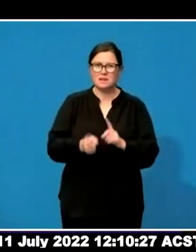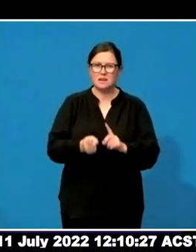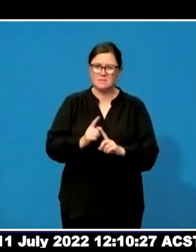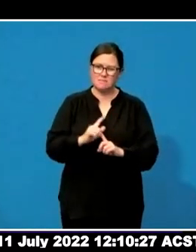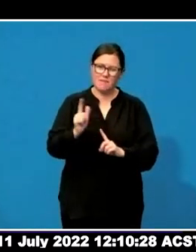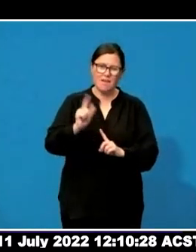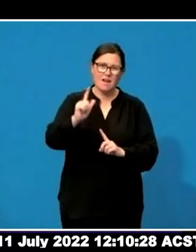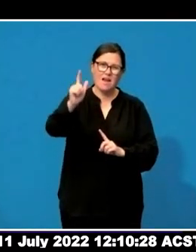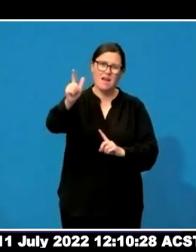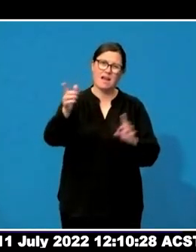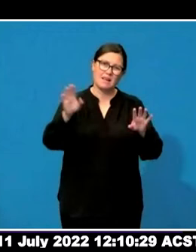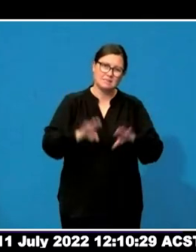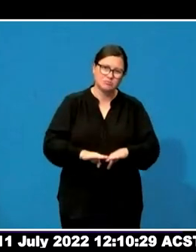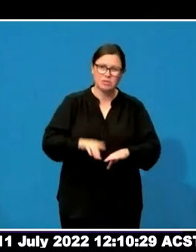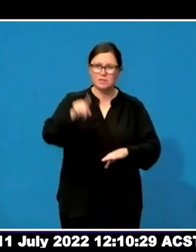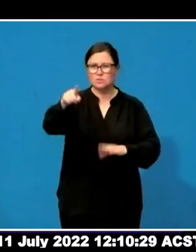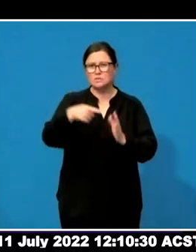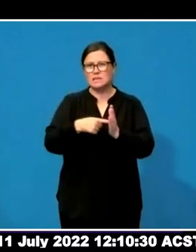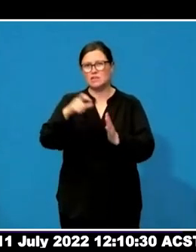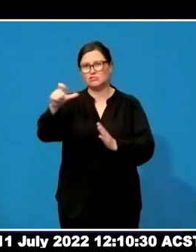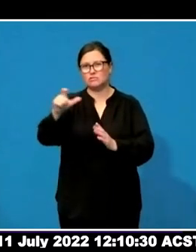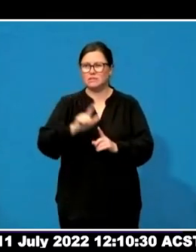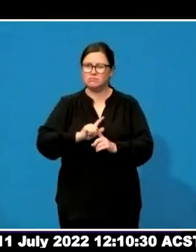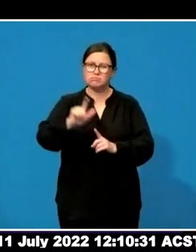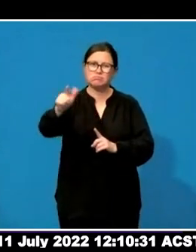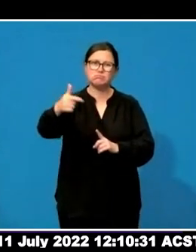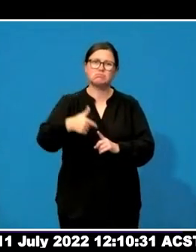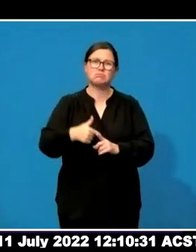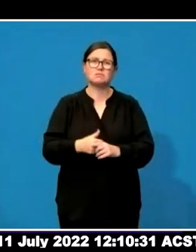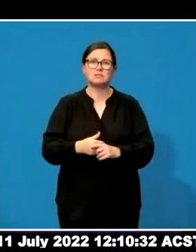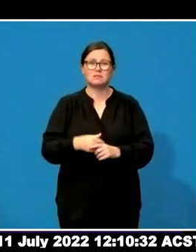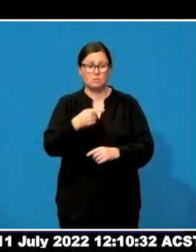Springs? DAISY: Yeah. MS TARRAGO: Do you have to wait for someone to drive you down?